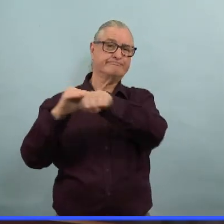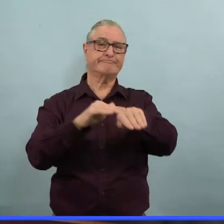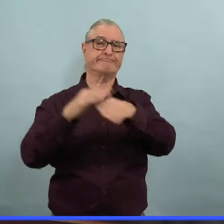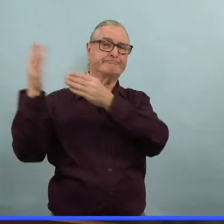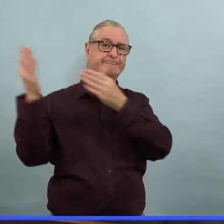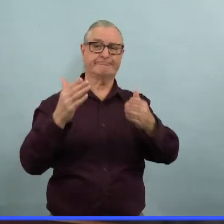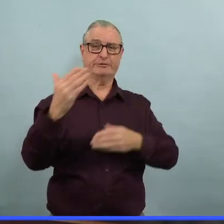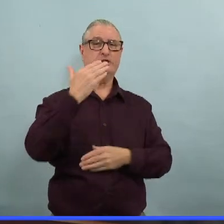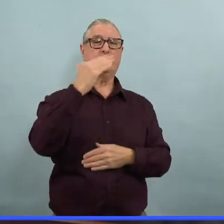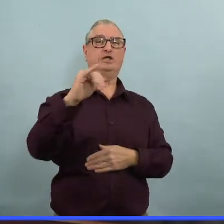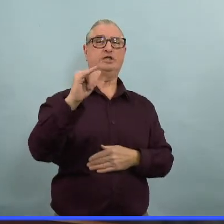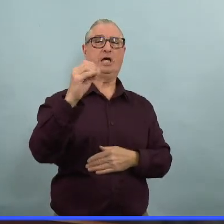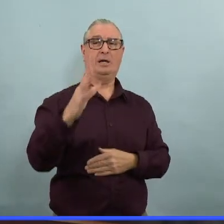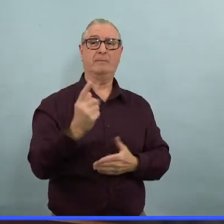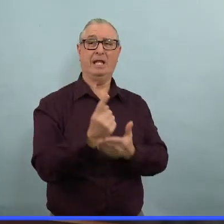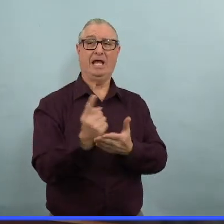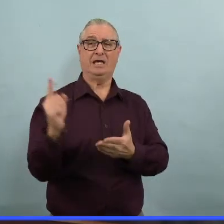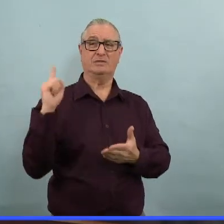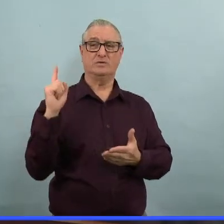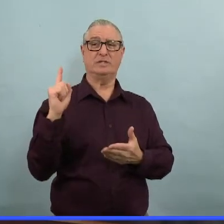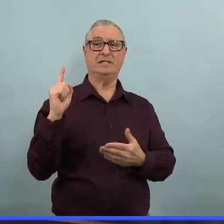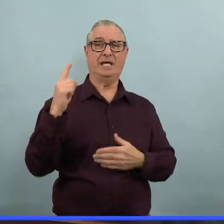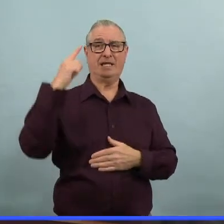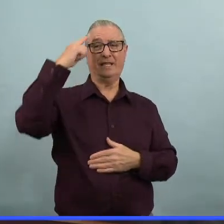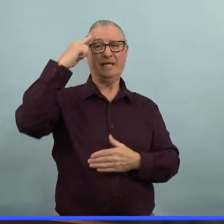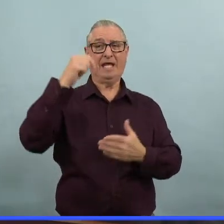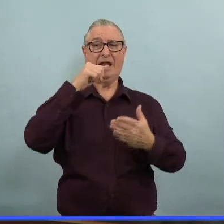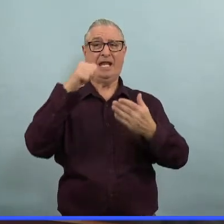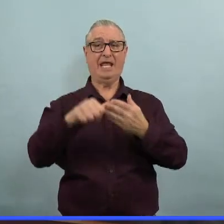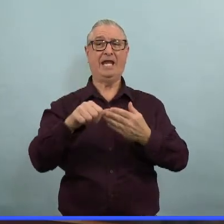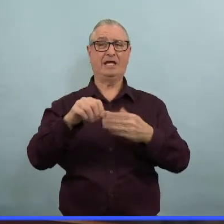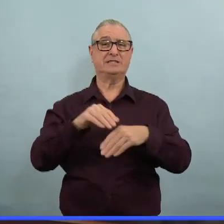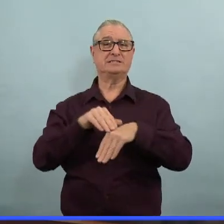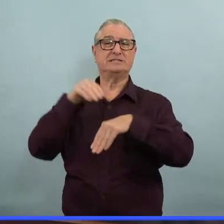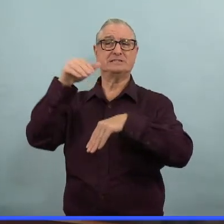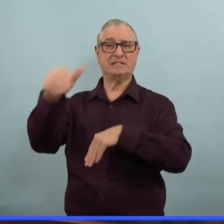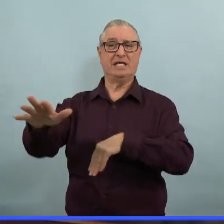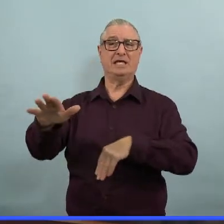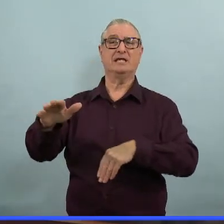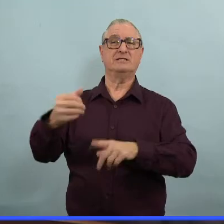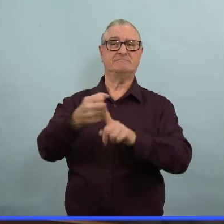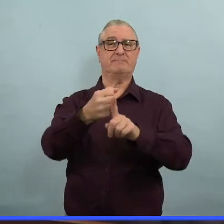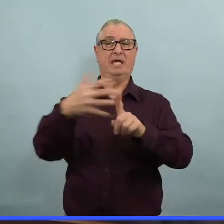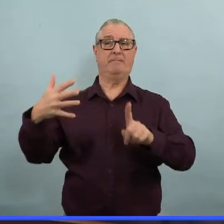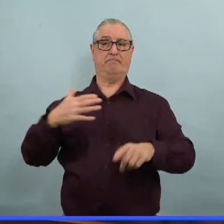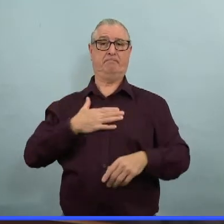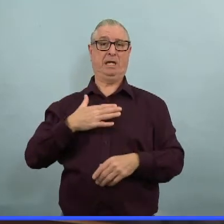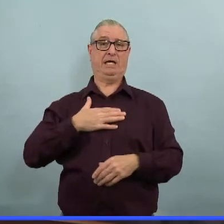week i guess just explaining you know where i felt on on many of these issues i am concerned about